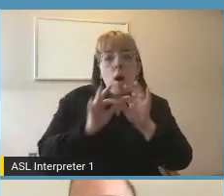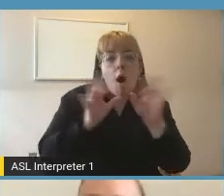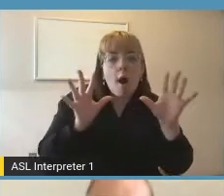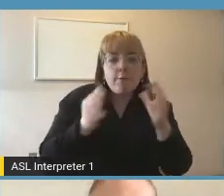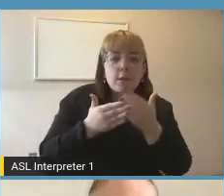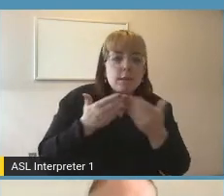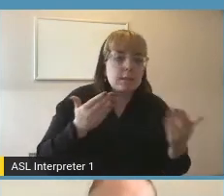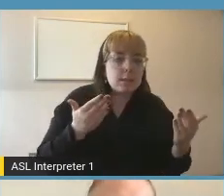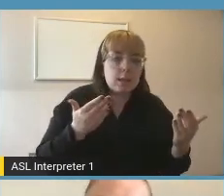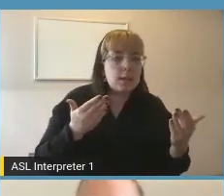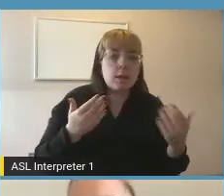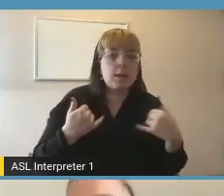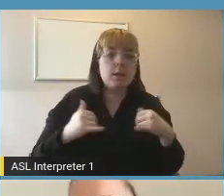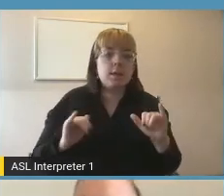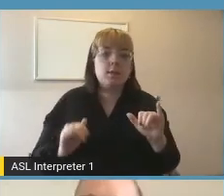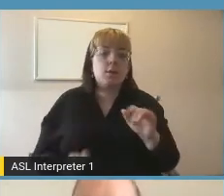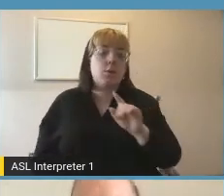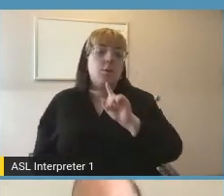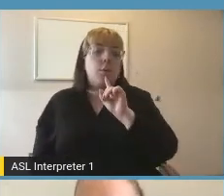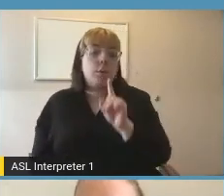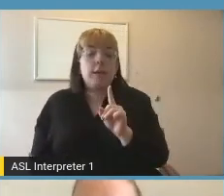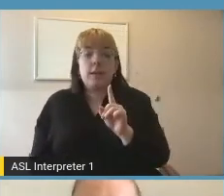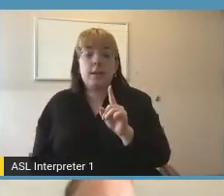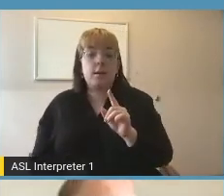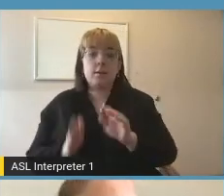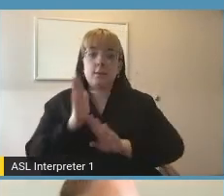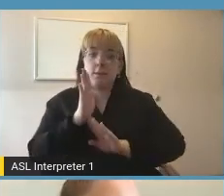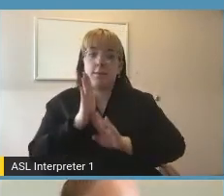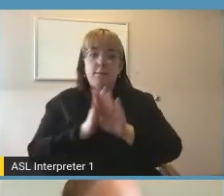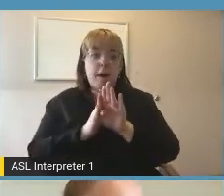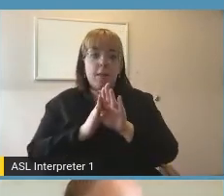a wild, wild West in terms of free-lance editors and producers and production companies, everyone